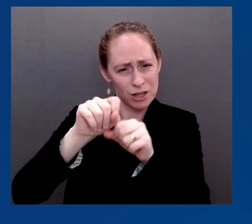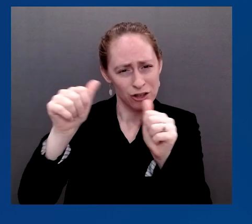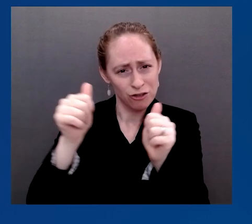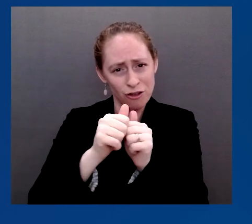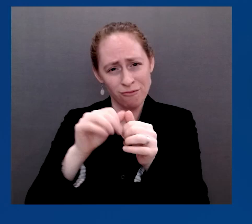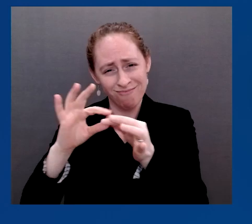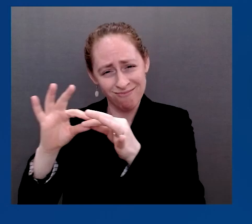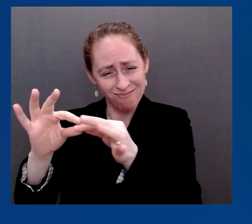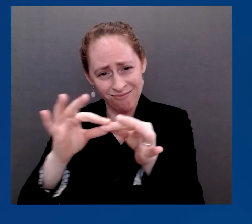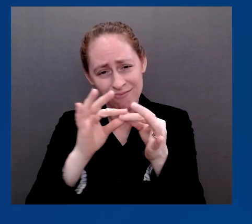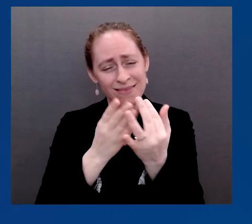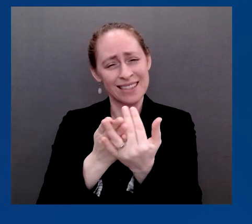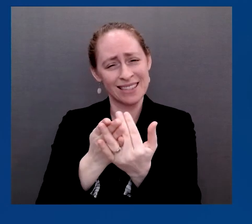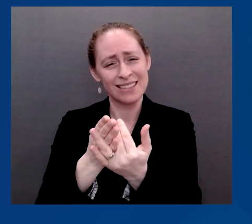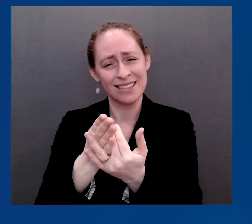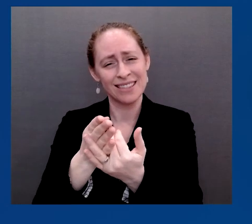hospital admissions are down 40 percent.